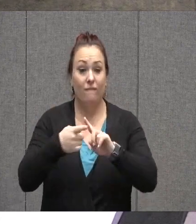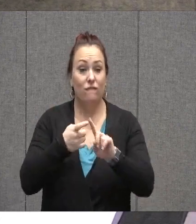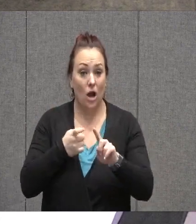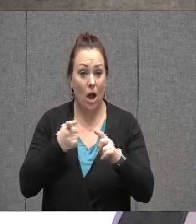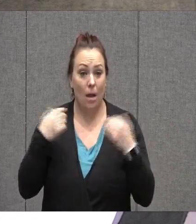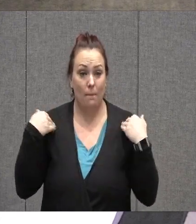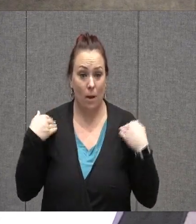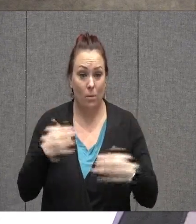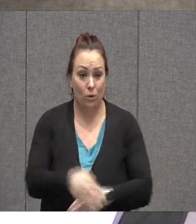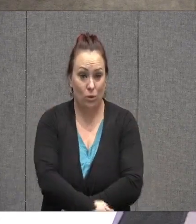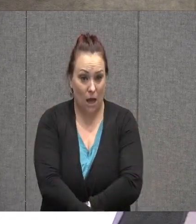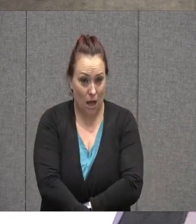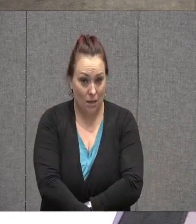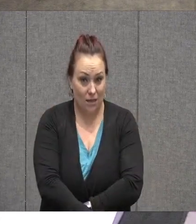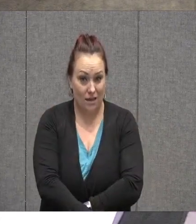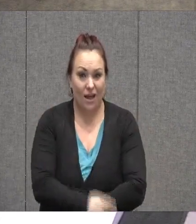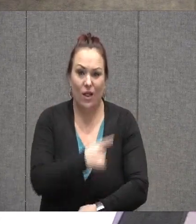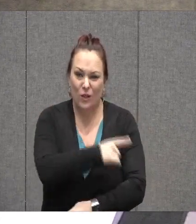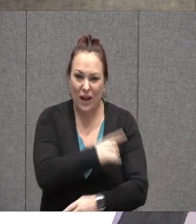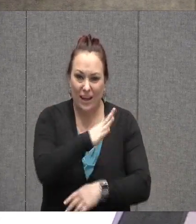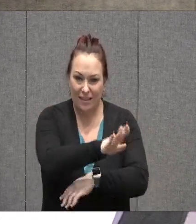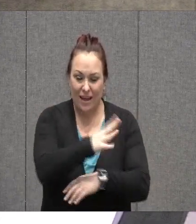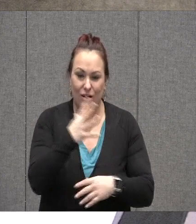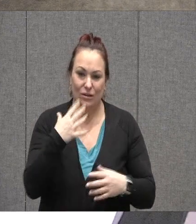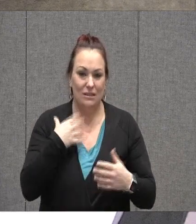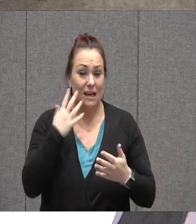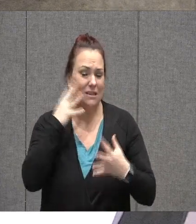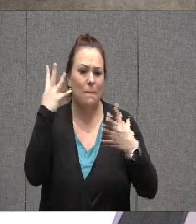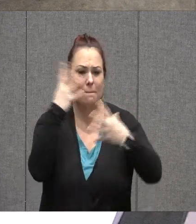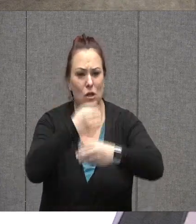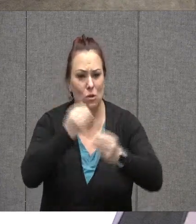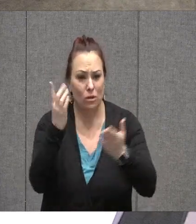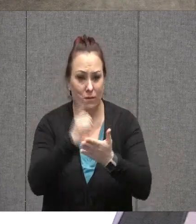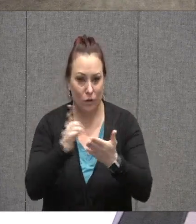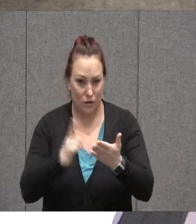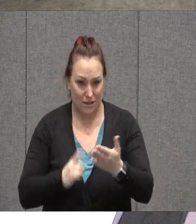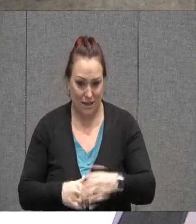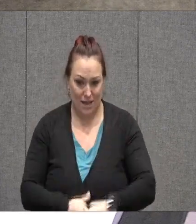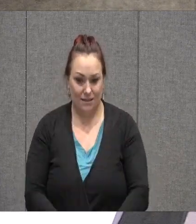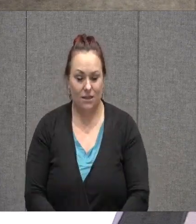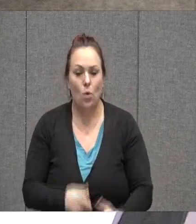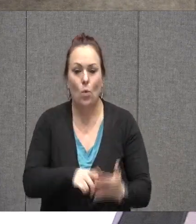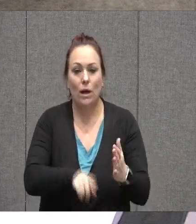Look at the beautiful designs on this one. Wow! What do you notice?